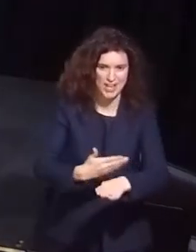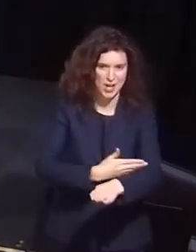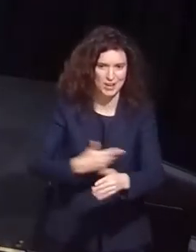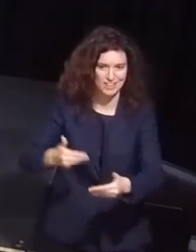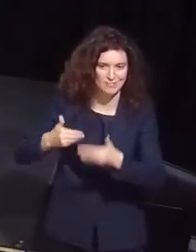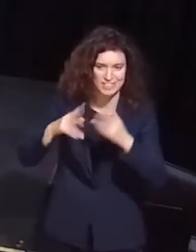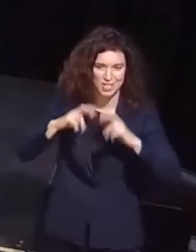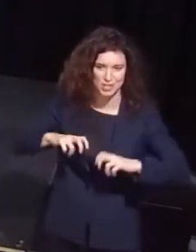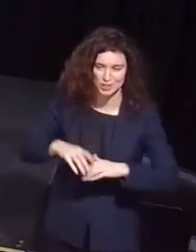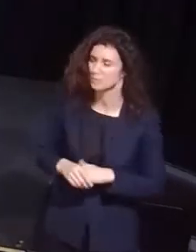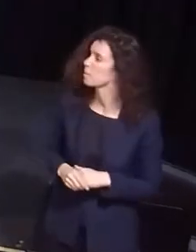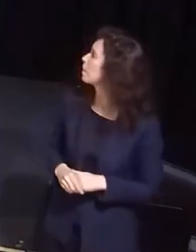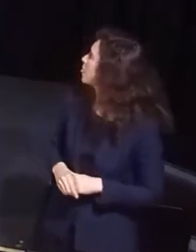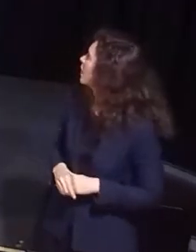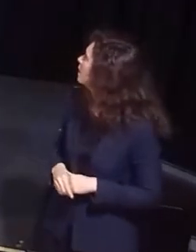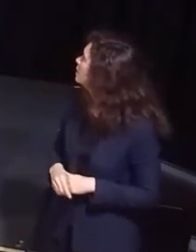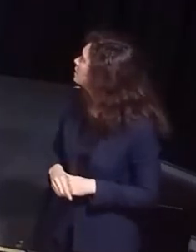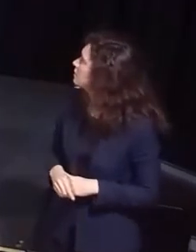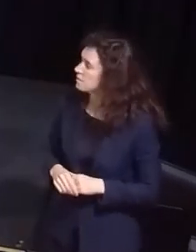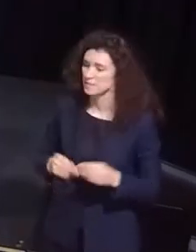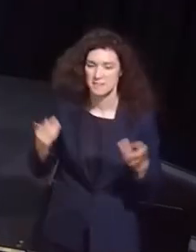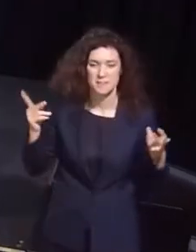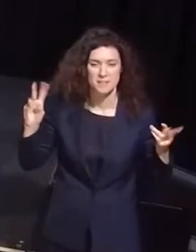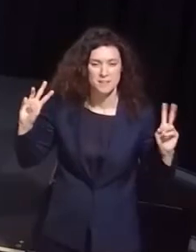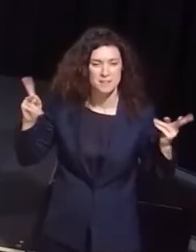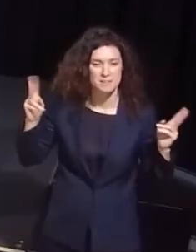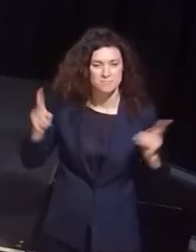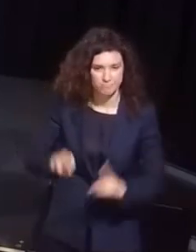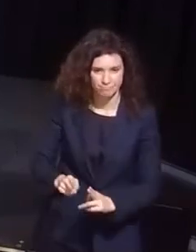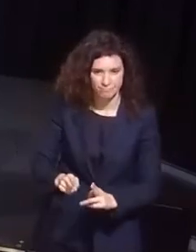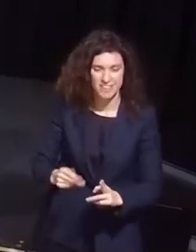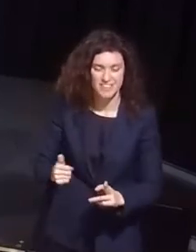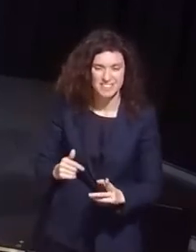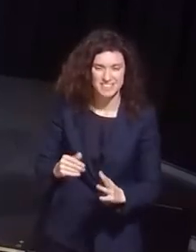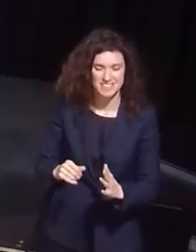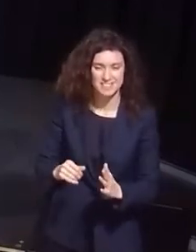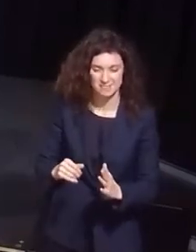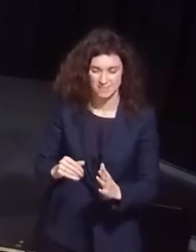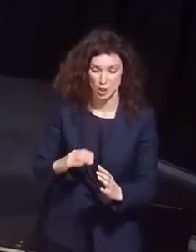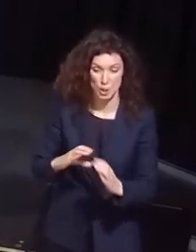This is miniaturisation, this is the TUFTS Interactive Communicator, with things getting smaller.